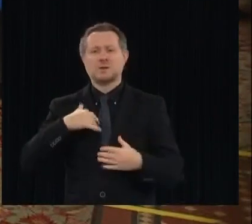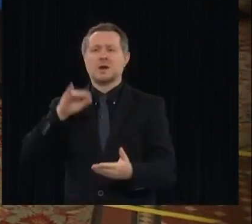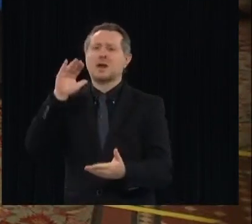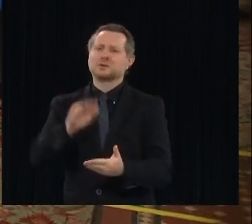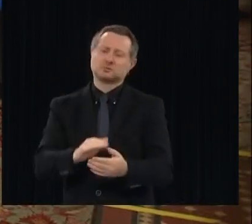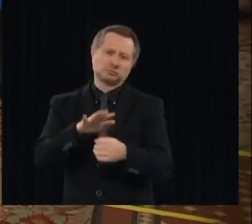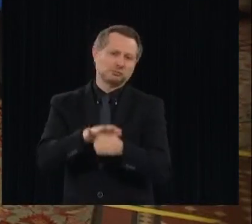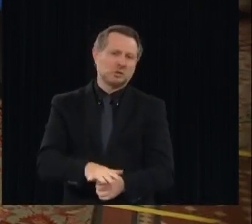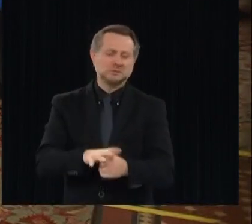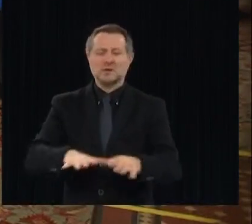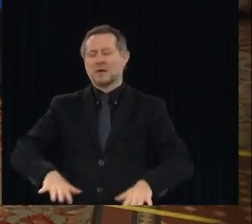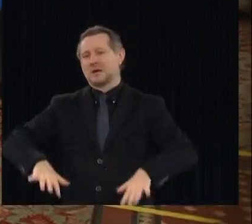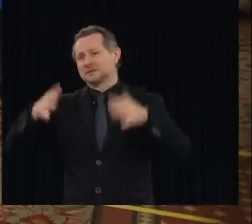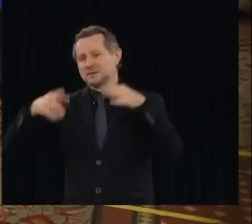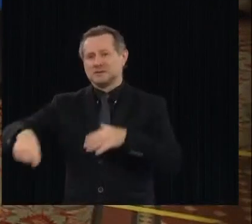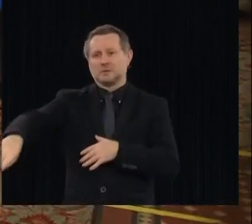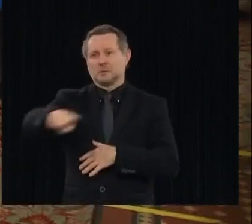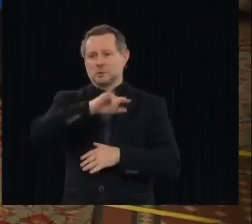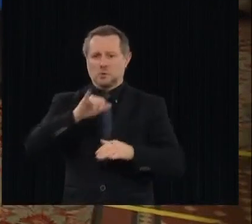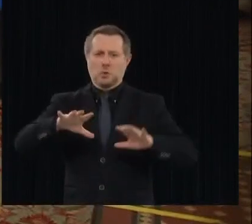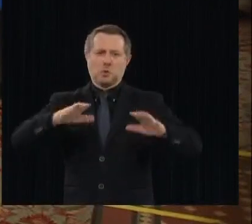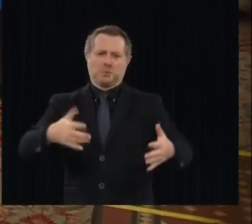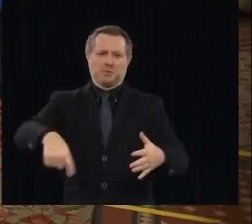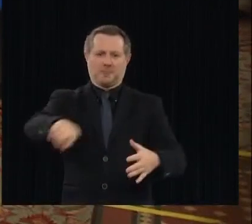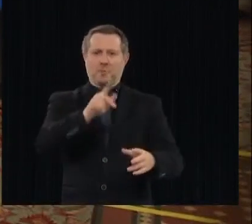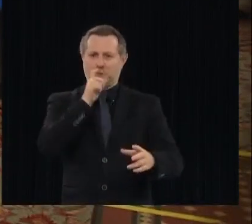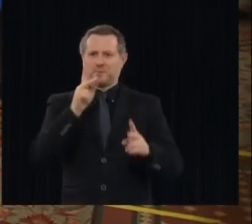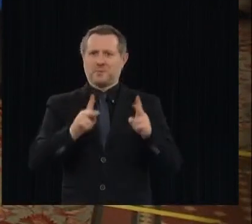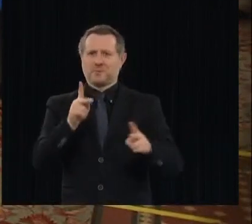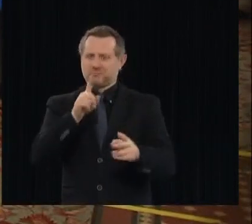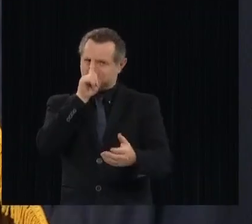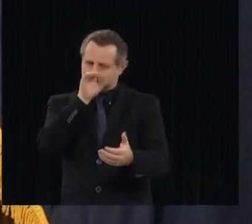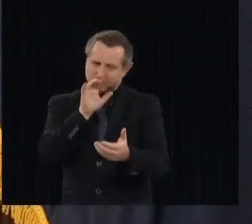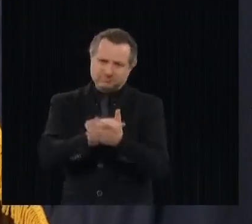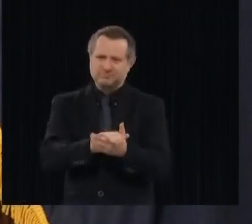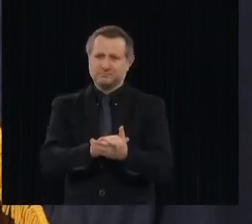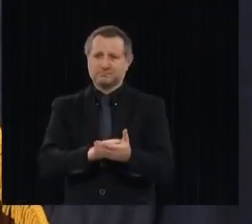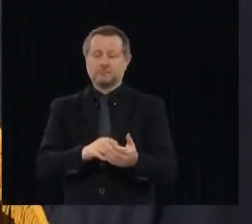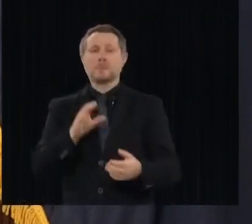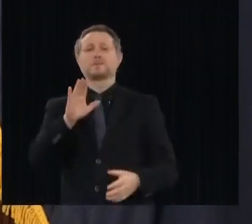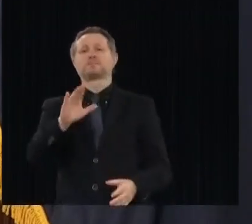I THOUGHT I'D BRING IT UP,